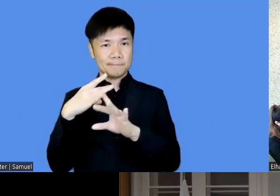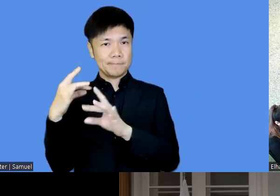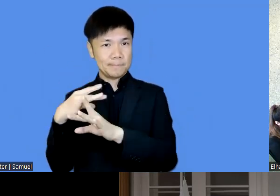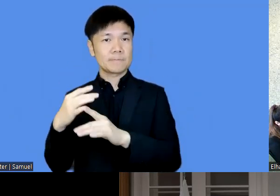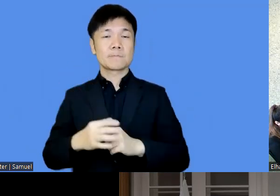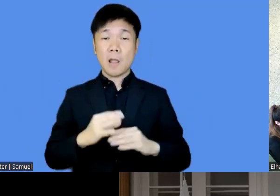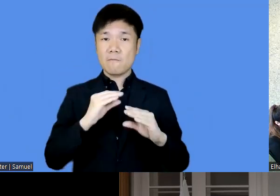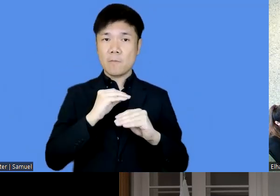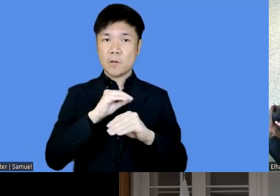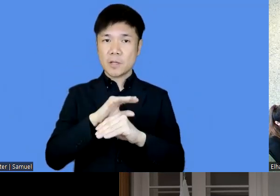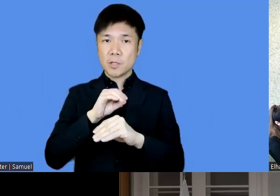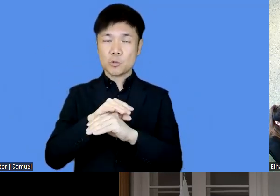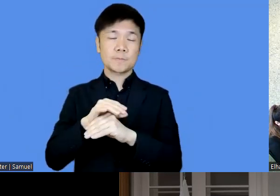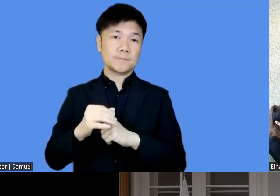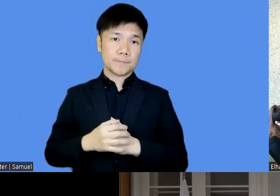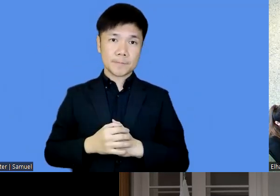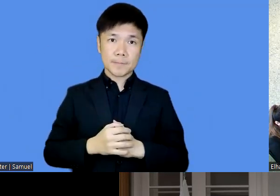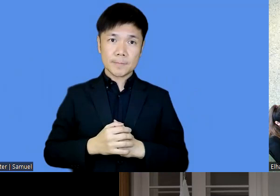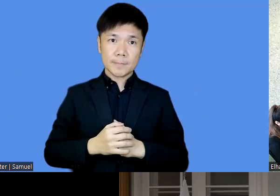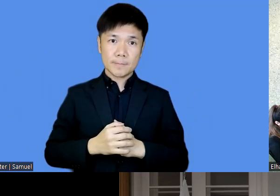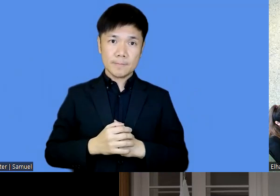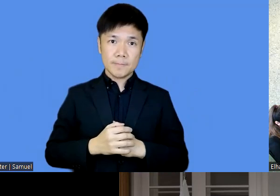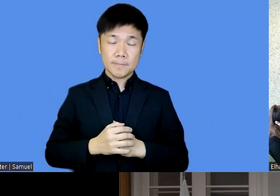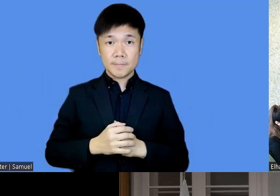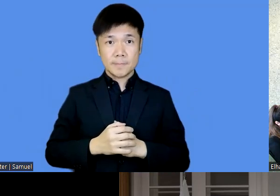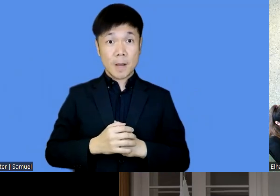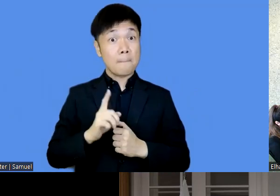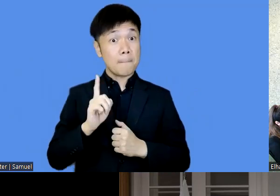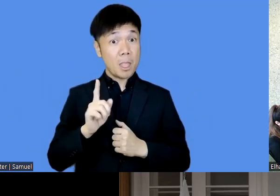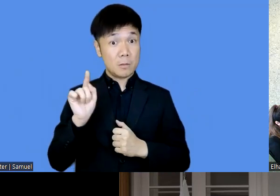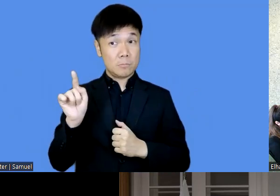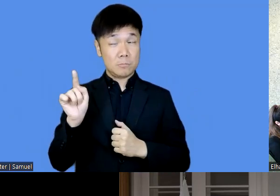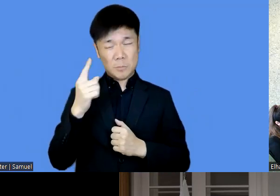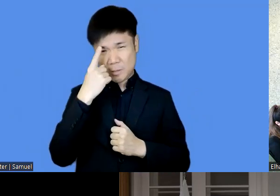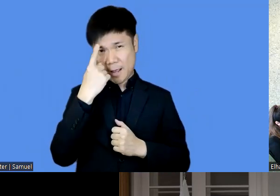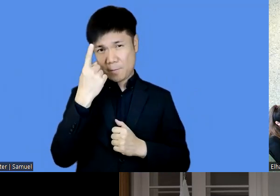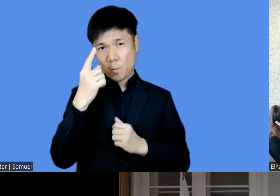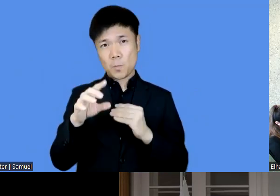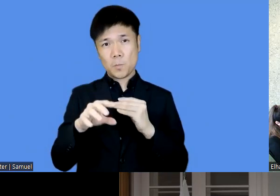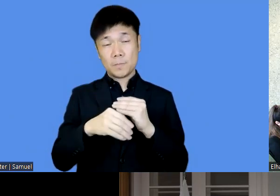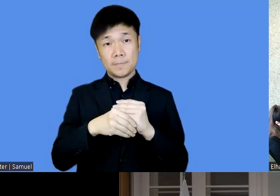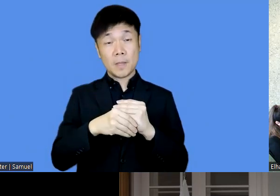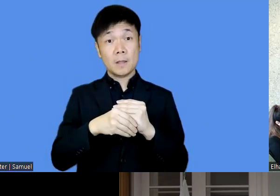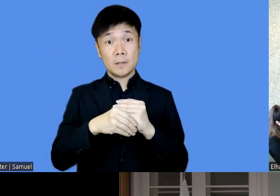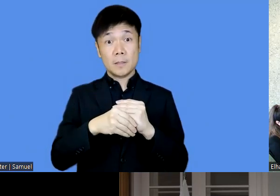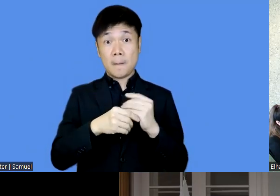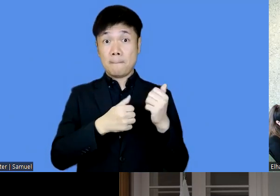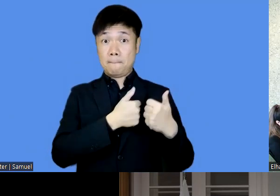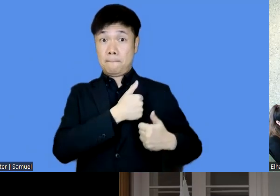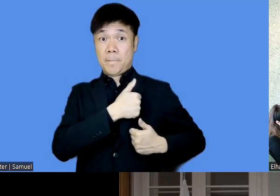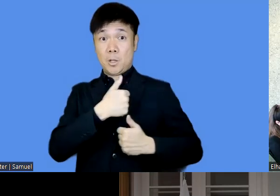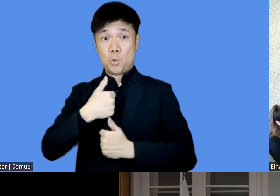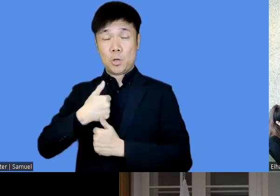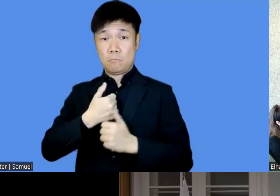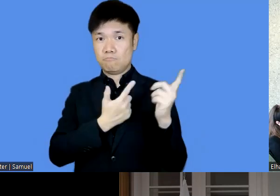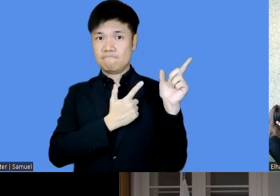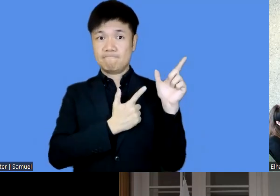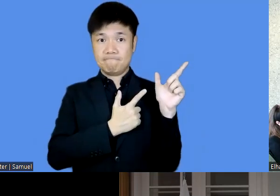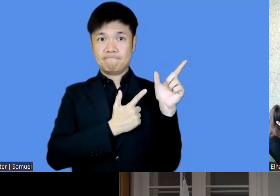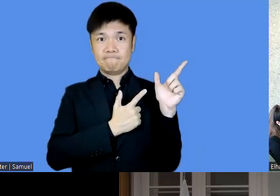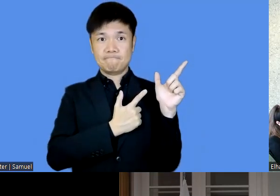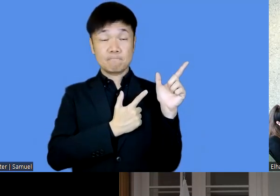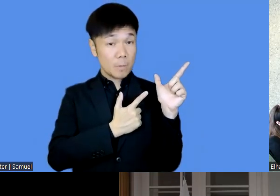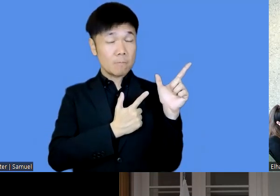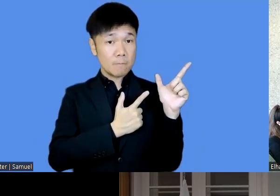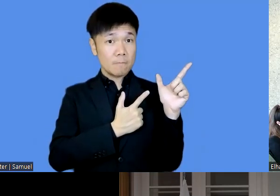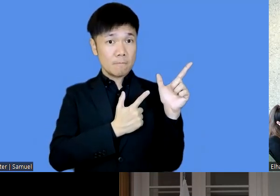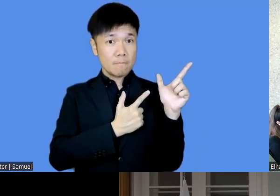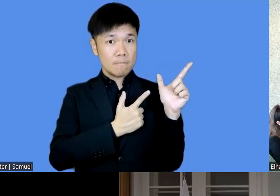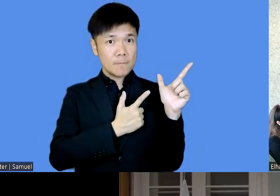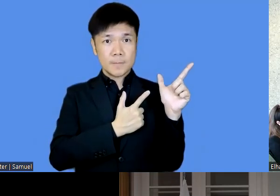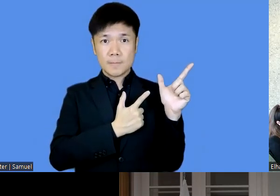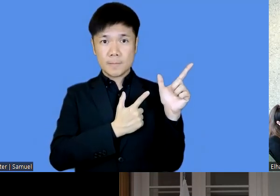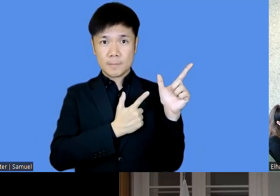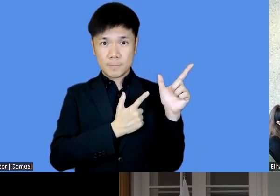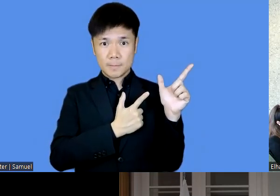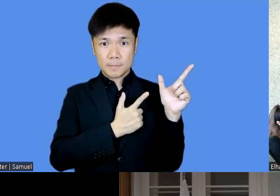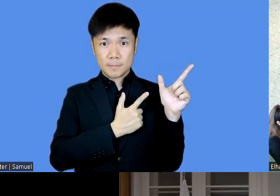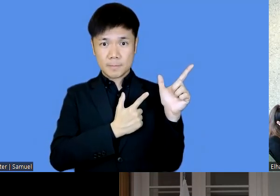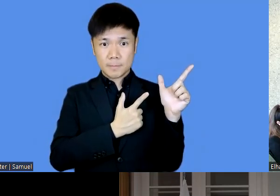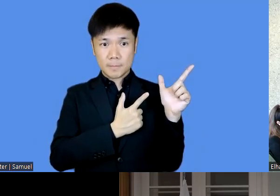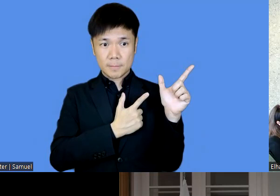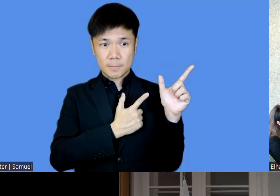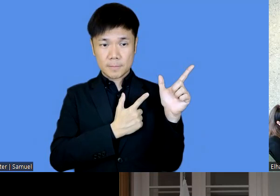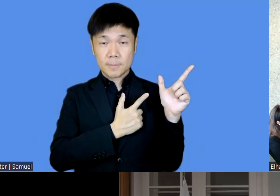to say in terms of the militaries, these were mostly people that, you know, are some of